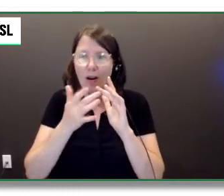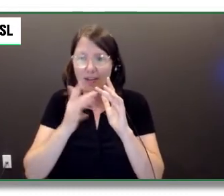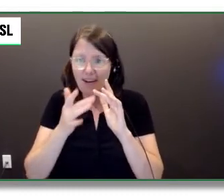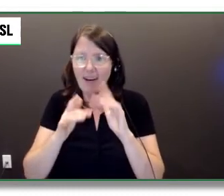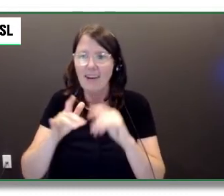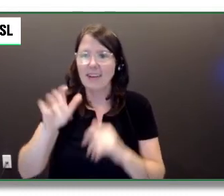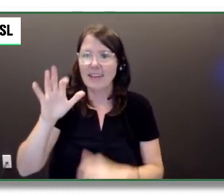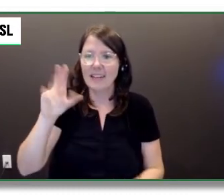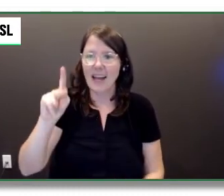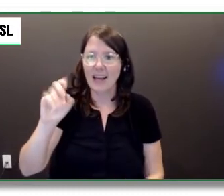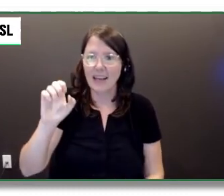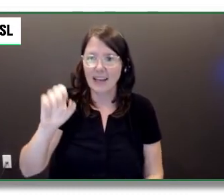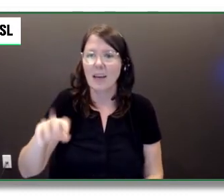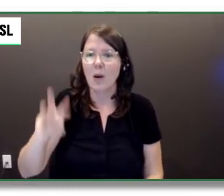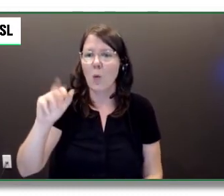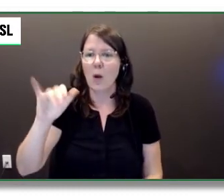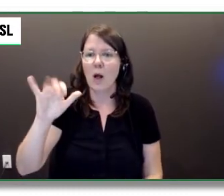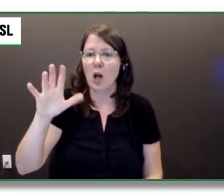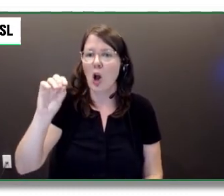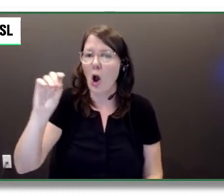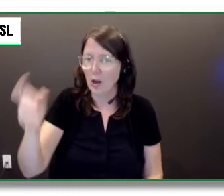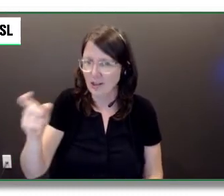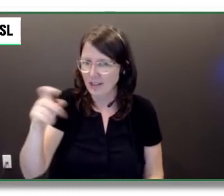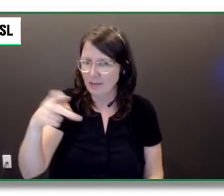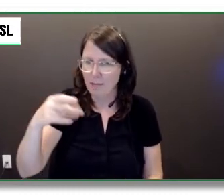and learned a lot about tree facts and how to identify trees. They're really